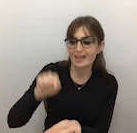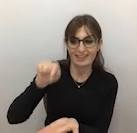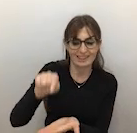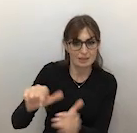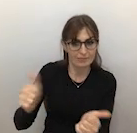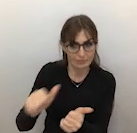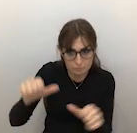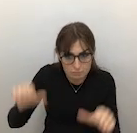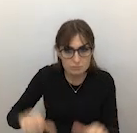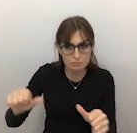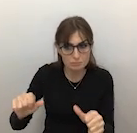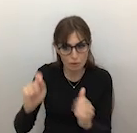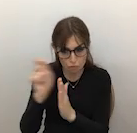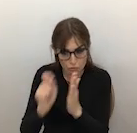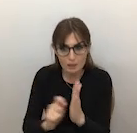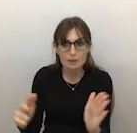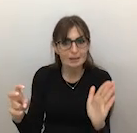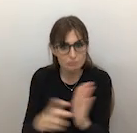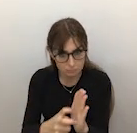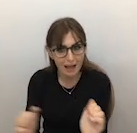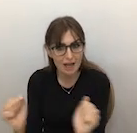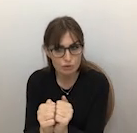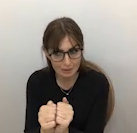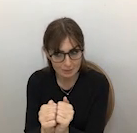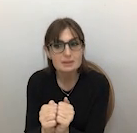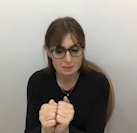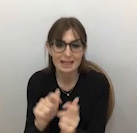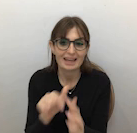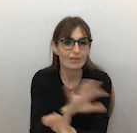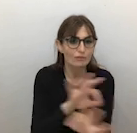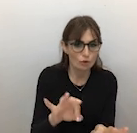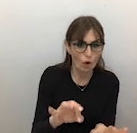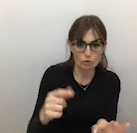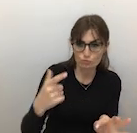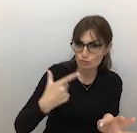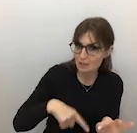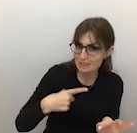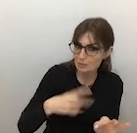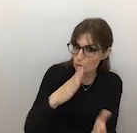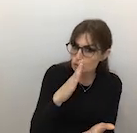have these been secured in written agreements? If not, is there a reasonable basis to believe